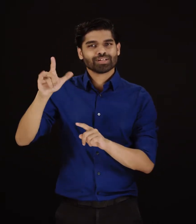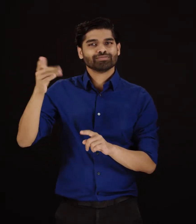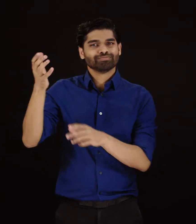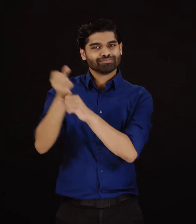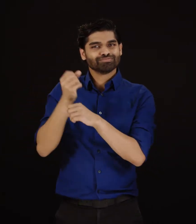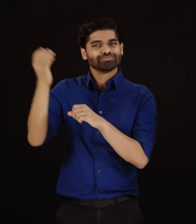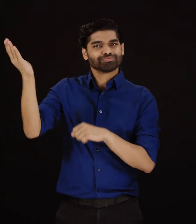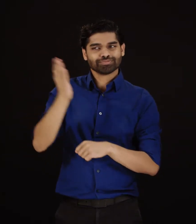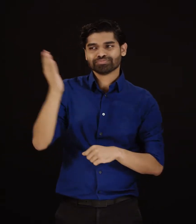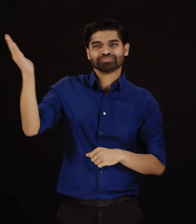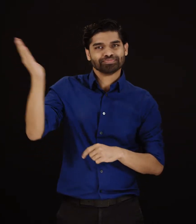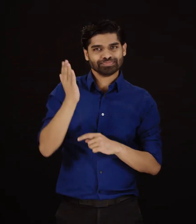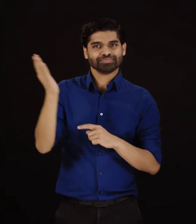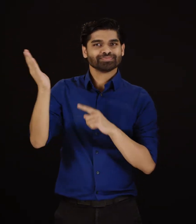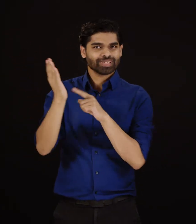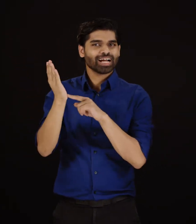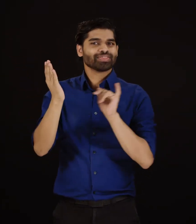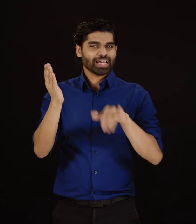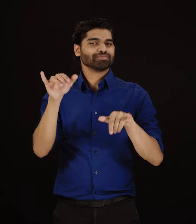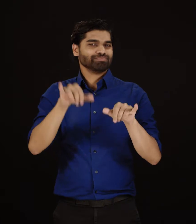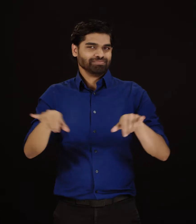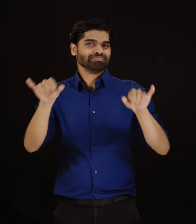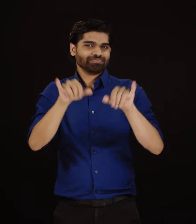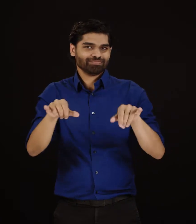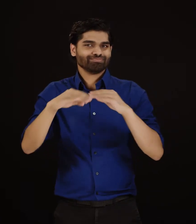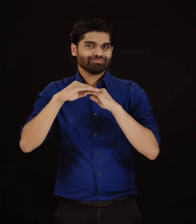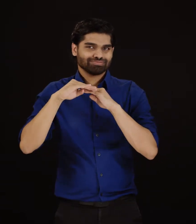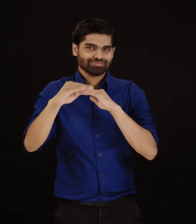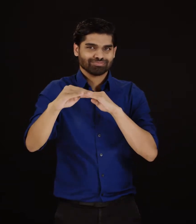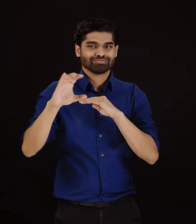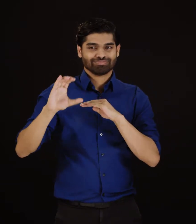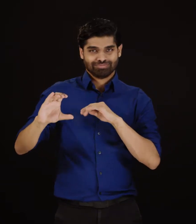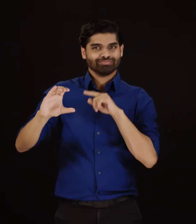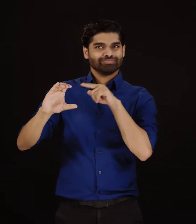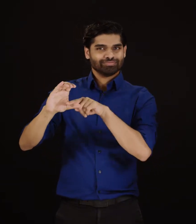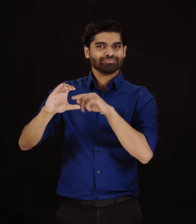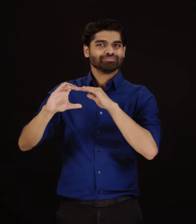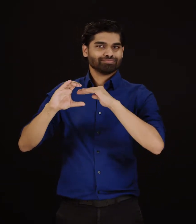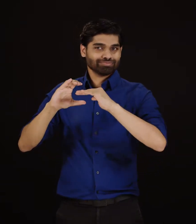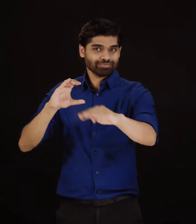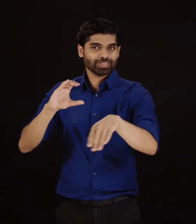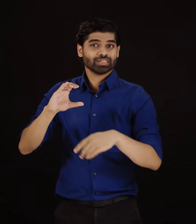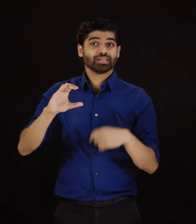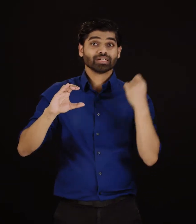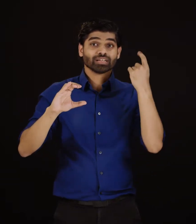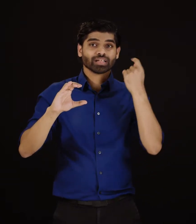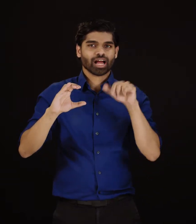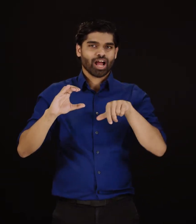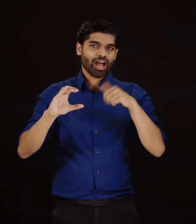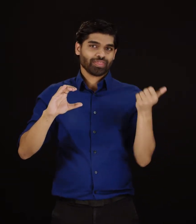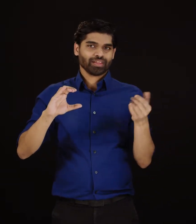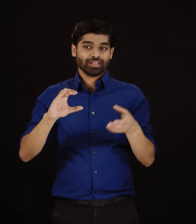are only one-time expenses. These charges are applicable to postpaid services only.